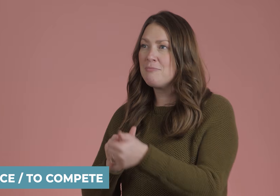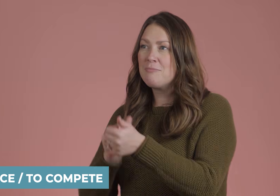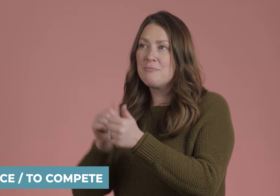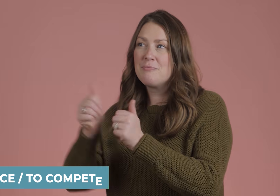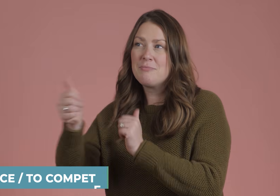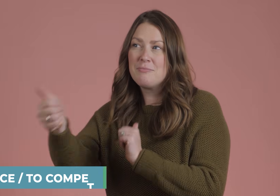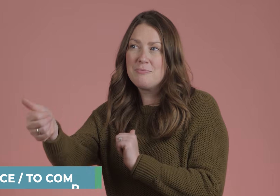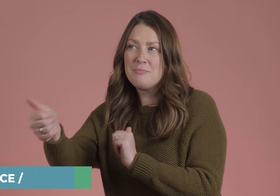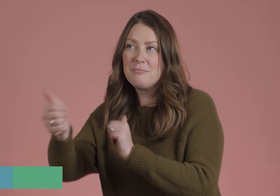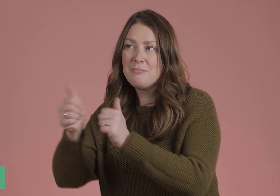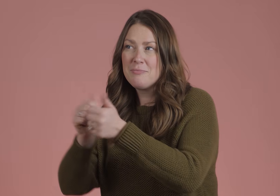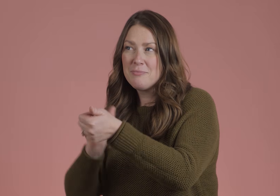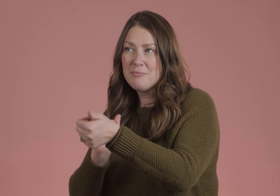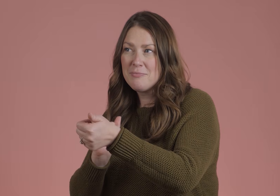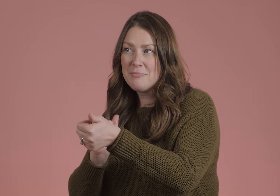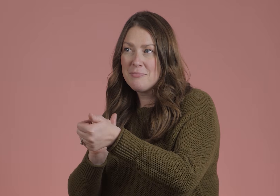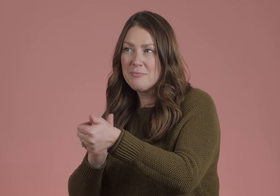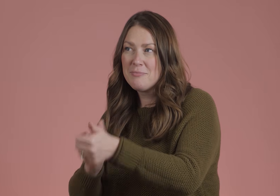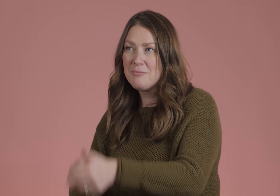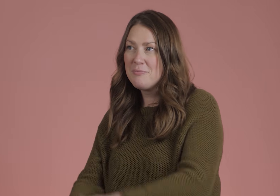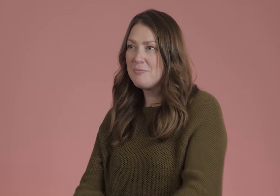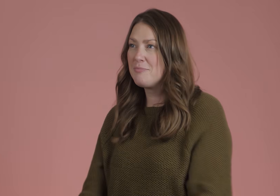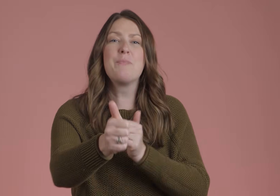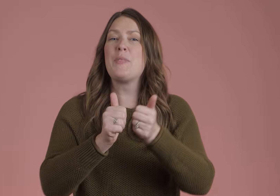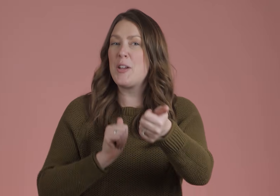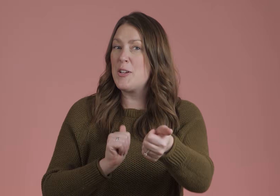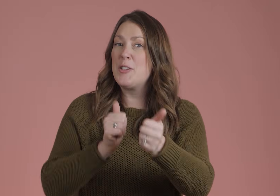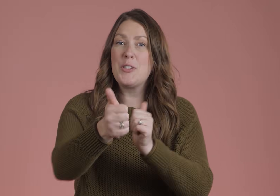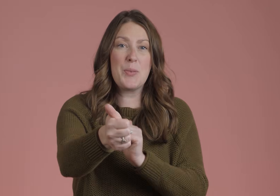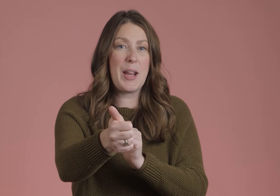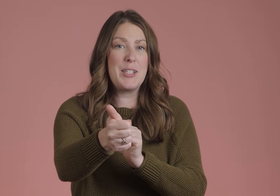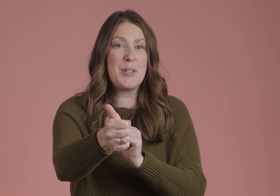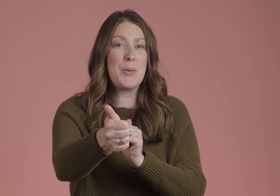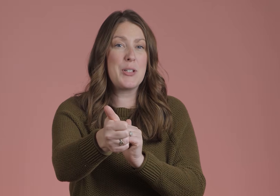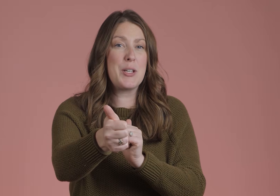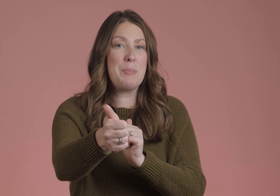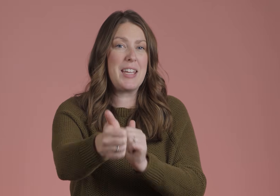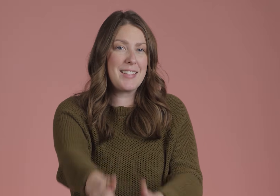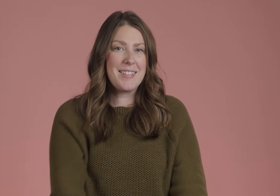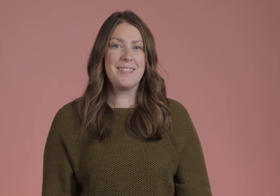It's like you're going back and forth with each other to race or to compete.